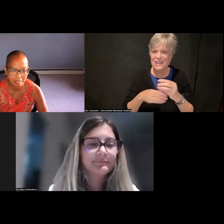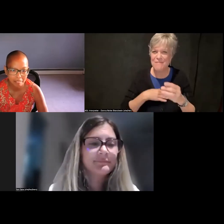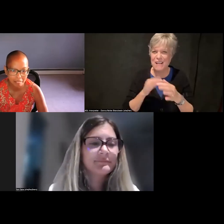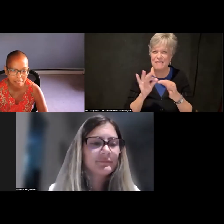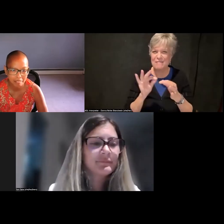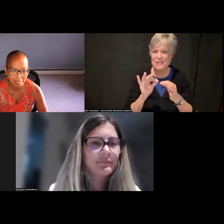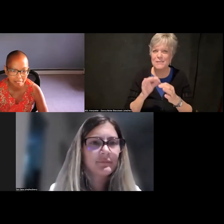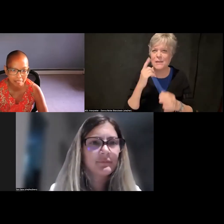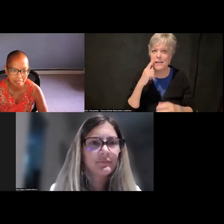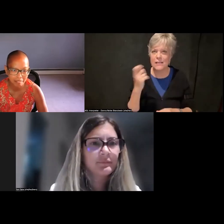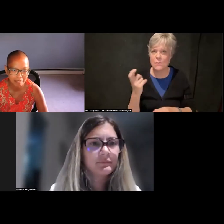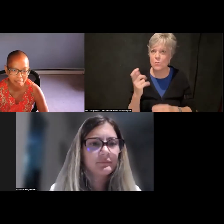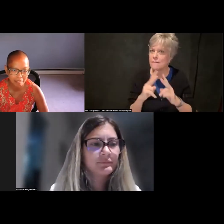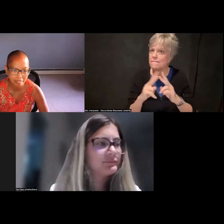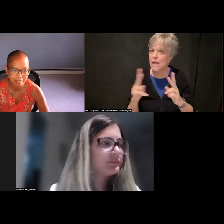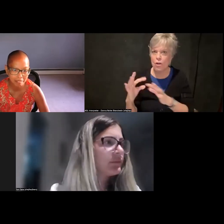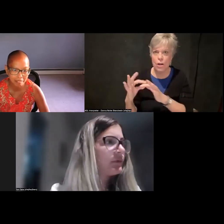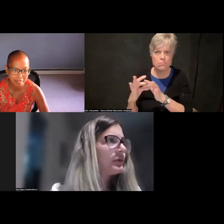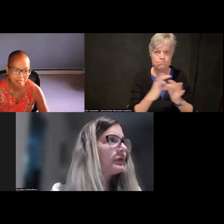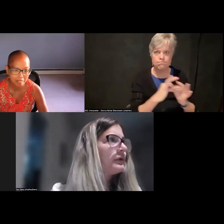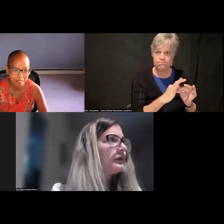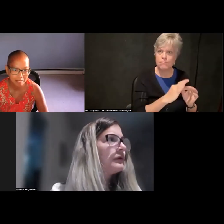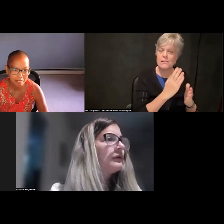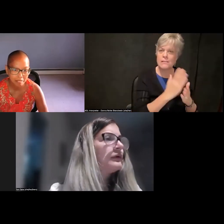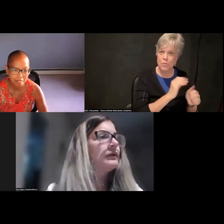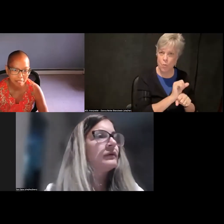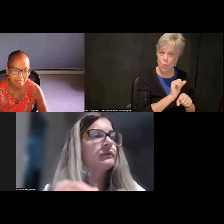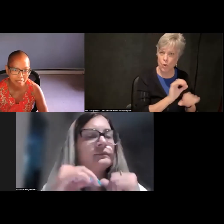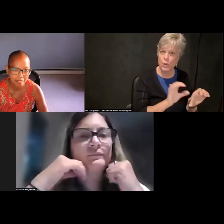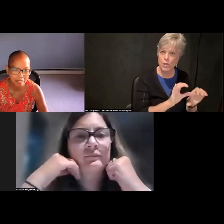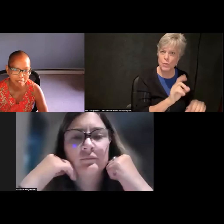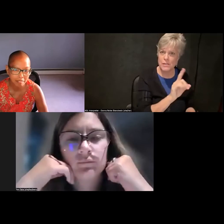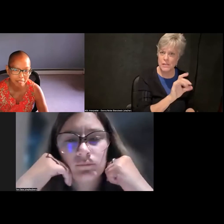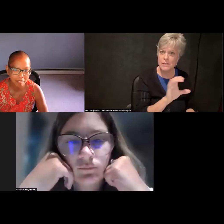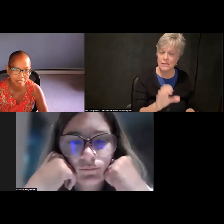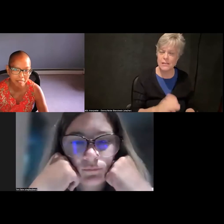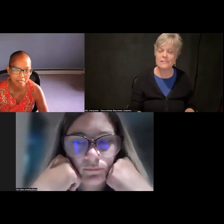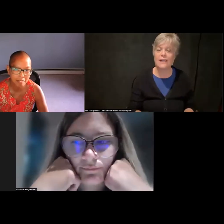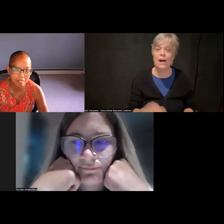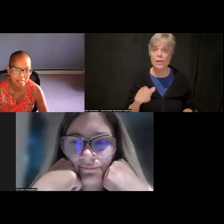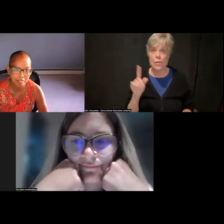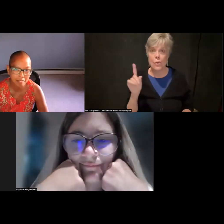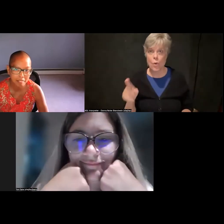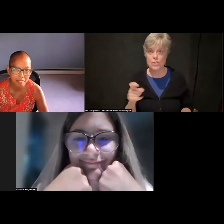So, okay, we got another question from the chat that came directly, so I'm gonna read it without a name.